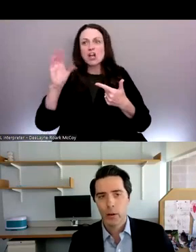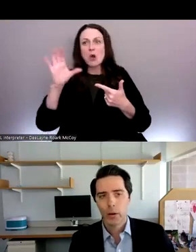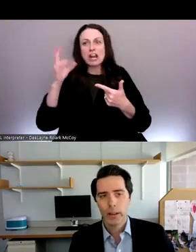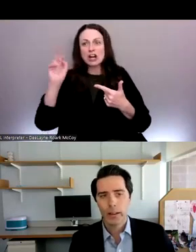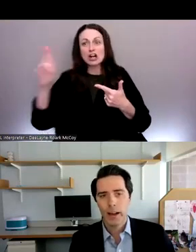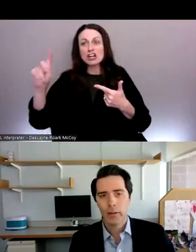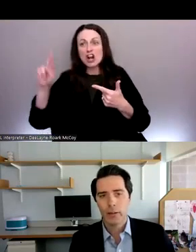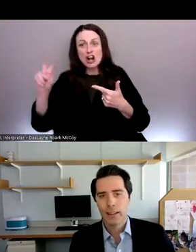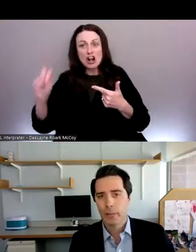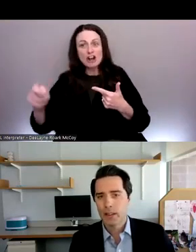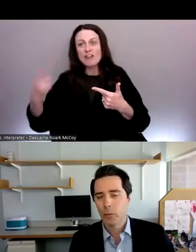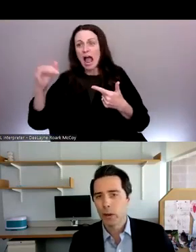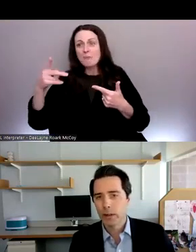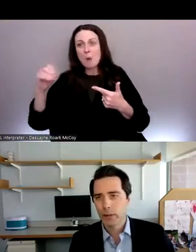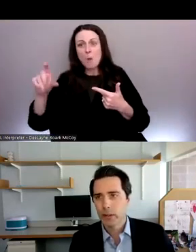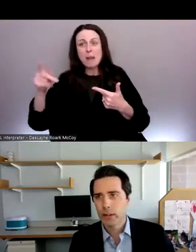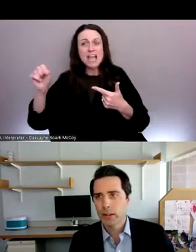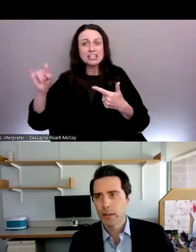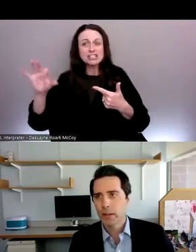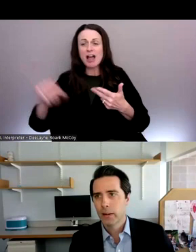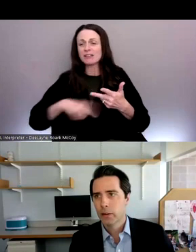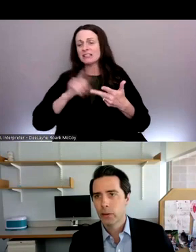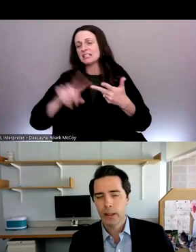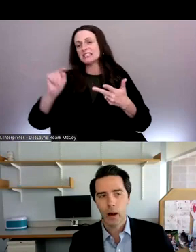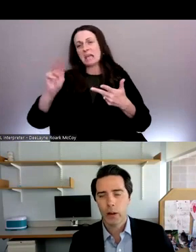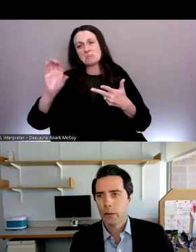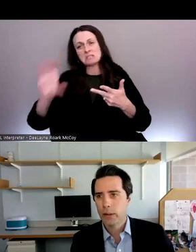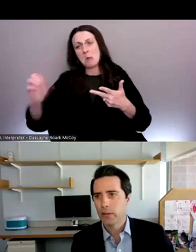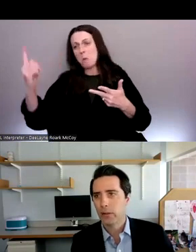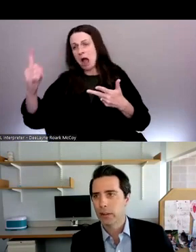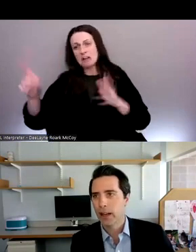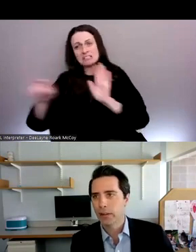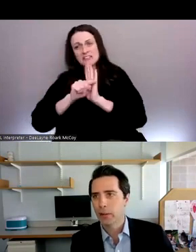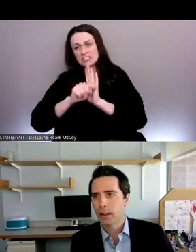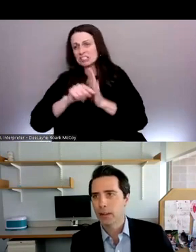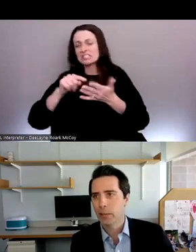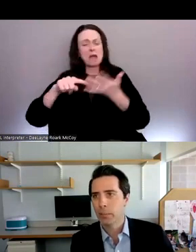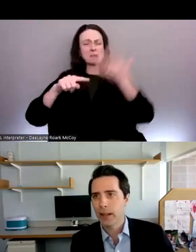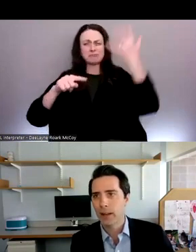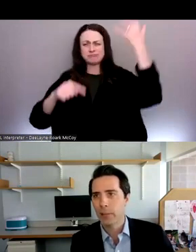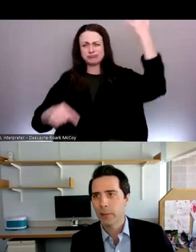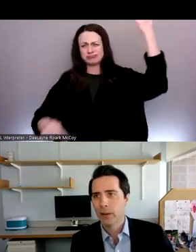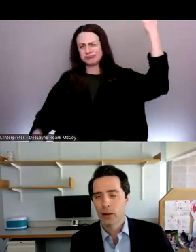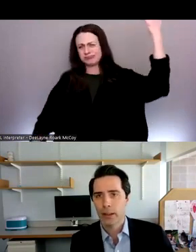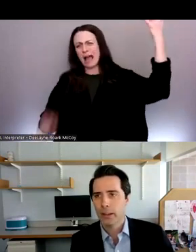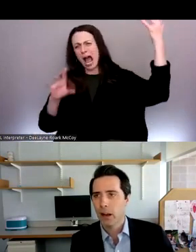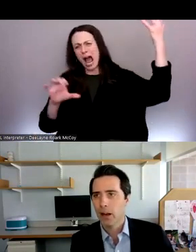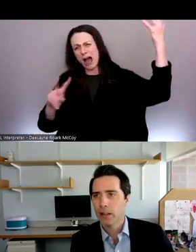or they could have tmc1 deficiency there's really hundreds of different